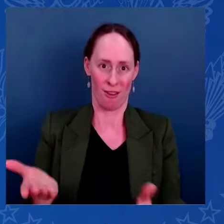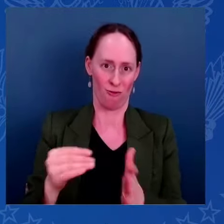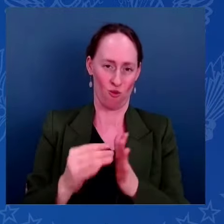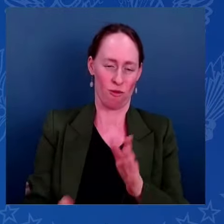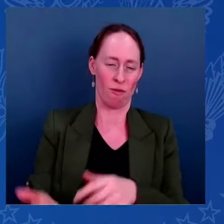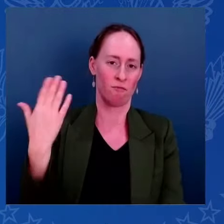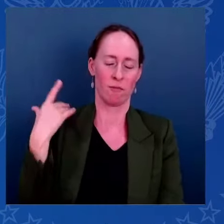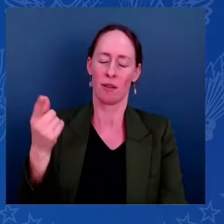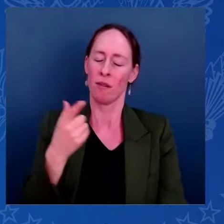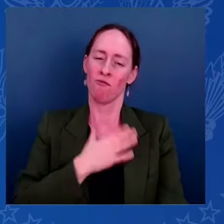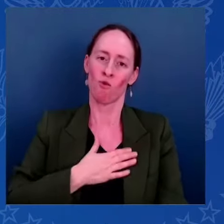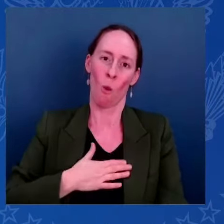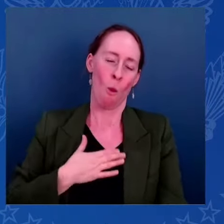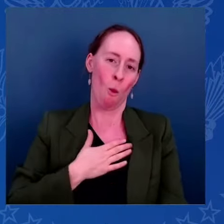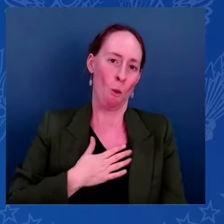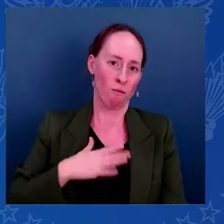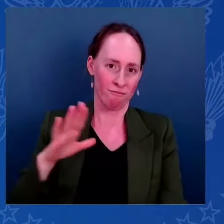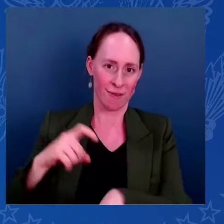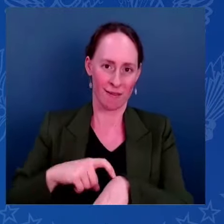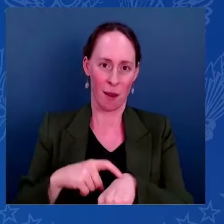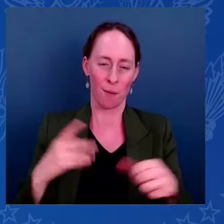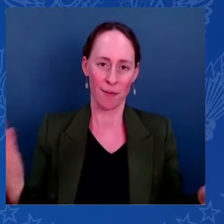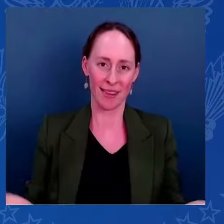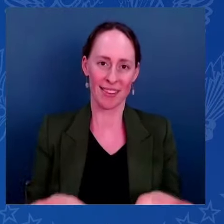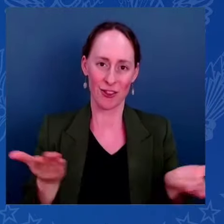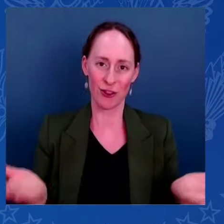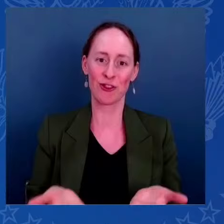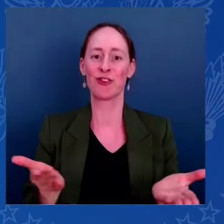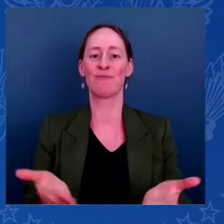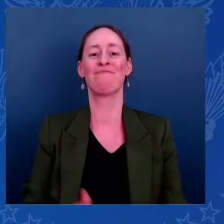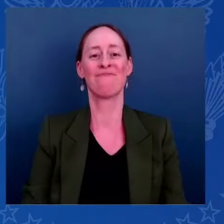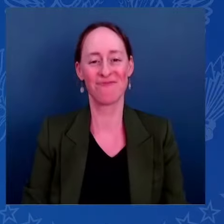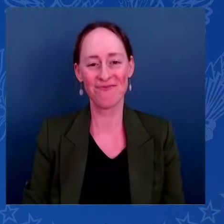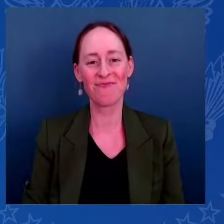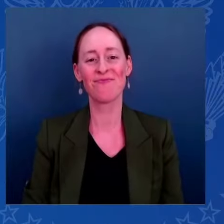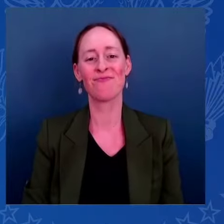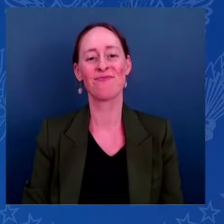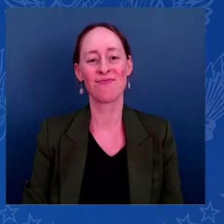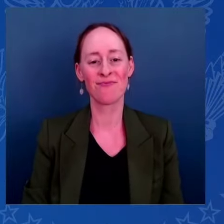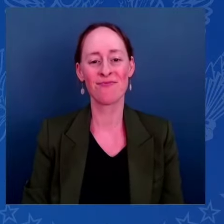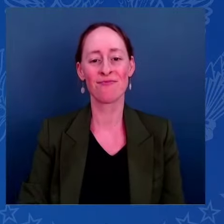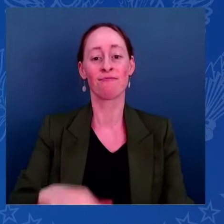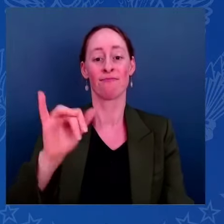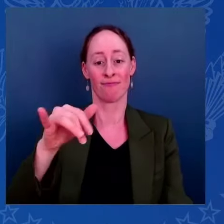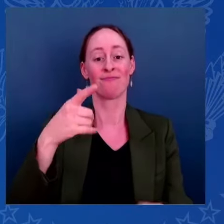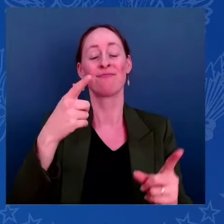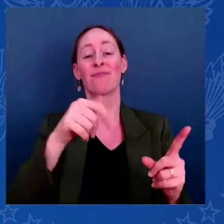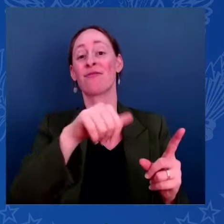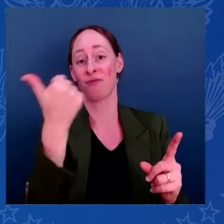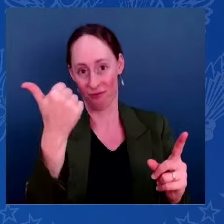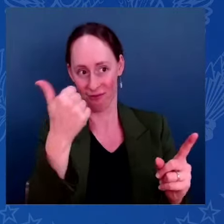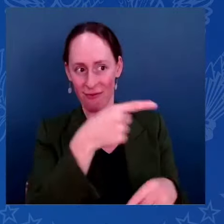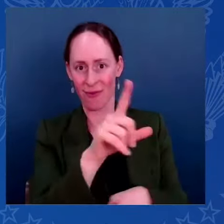another mayor named Landrieu -- not the son -- at the time. And Mom is with him. Mom, I love you.